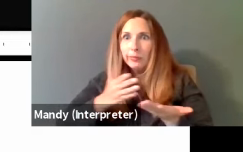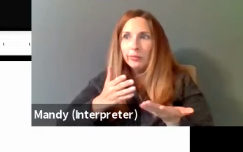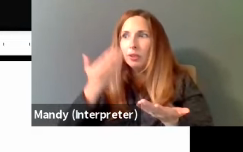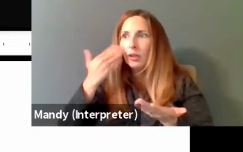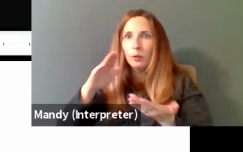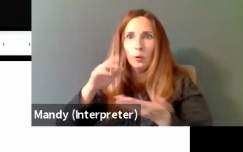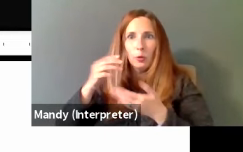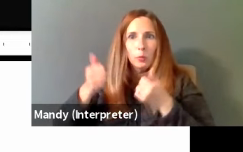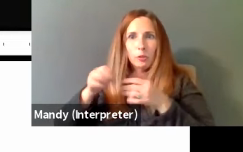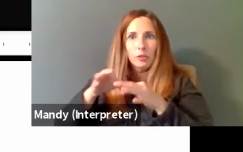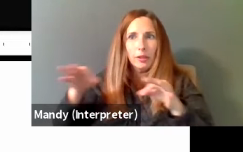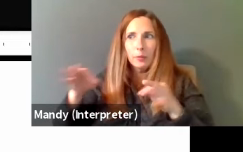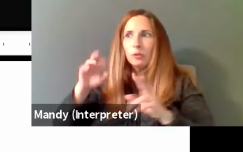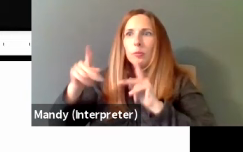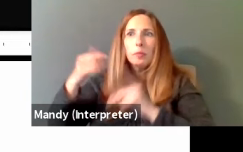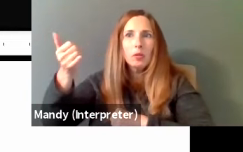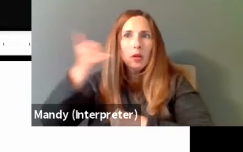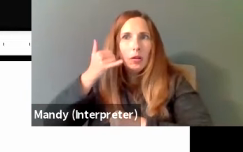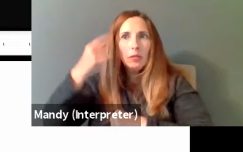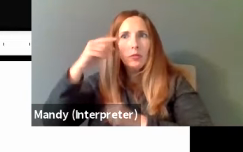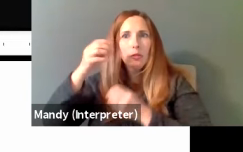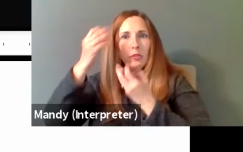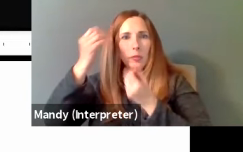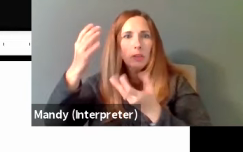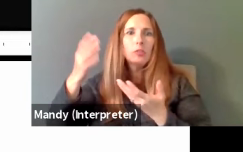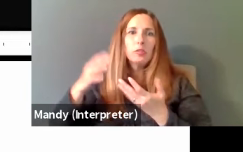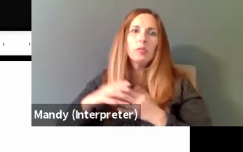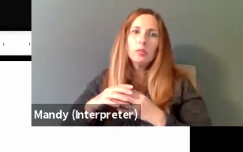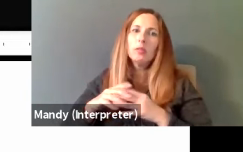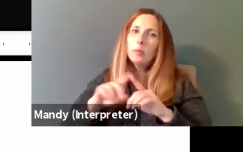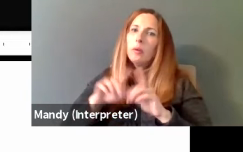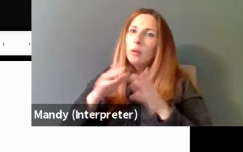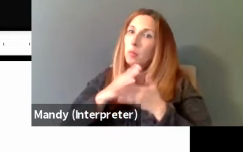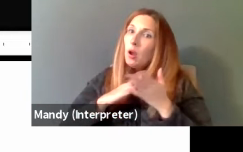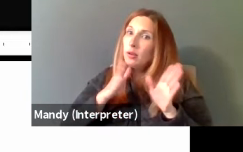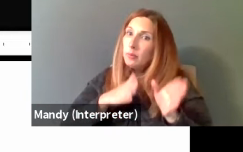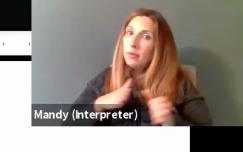or people that call in for information. But part of this planning is to determine